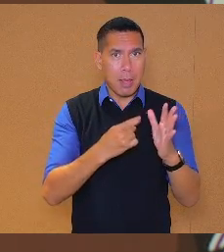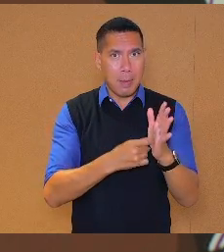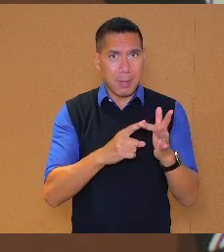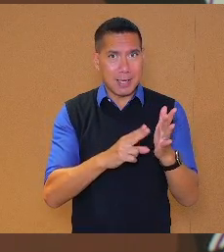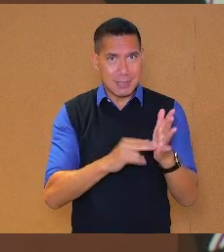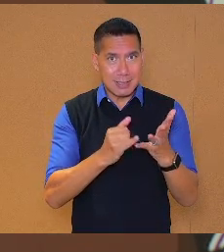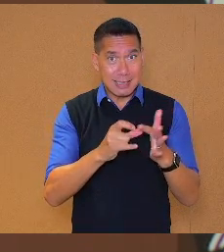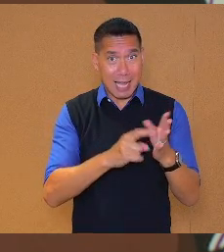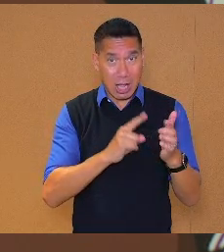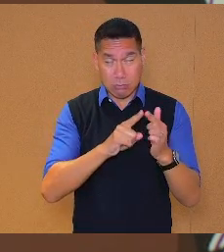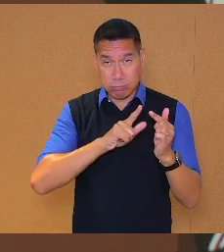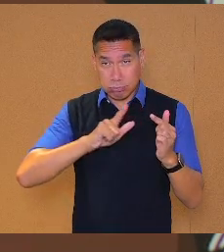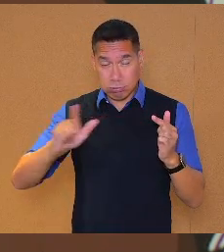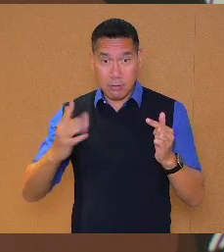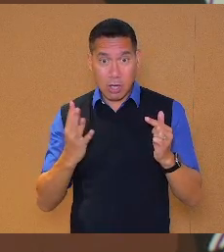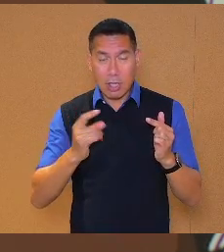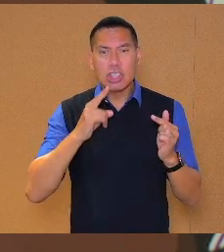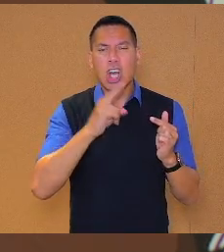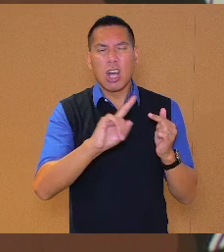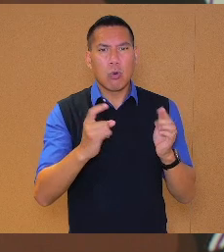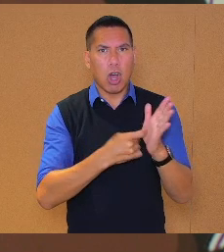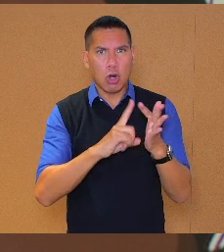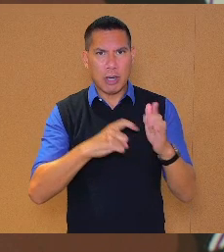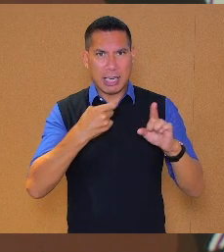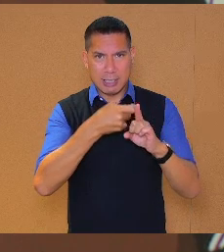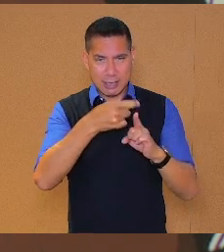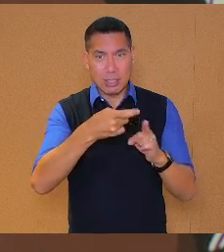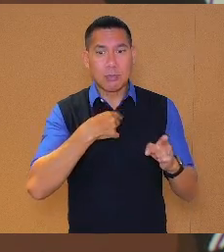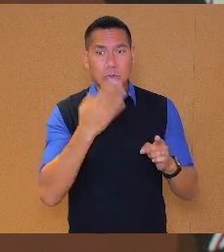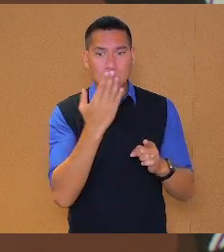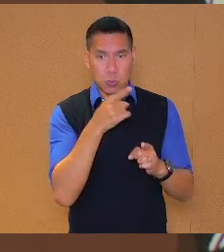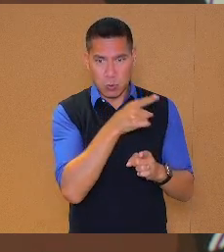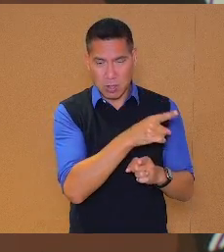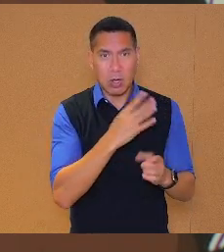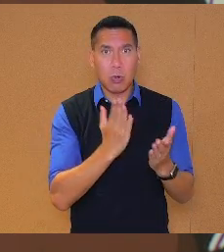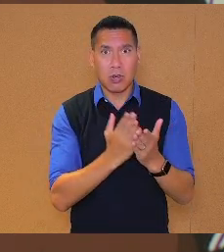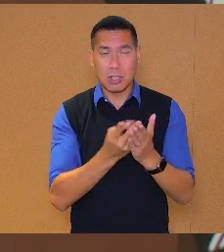minutes drive away in East Gippsland. Clifton Creek Primer School was devastated by bushfires in 2020.